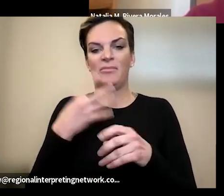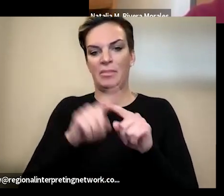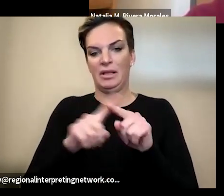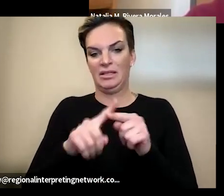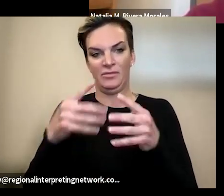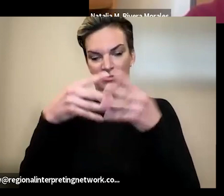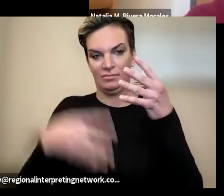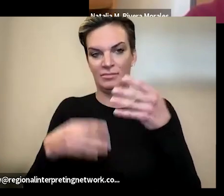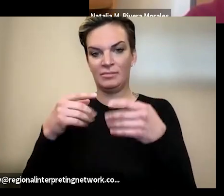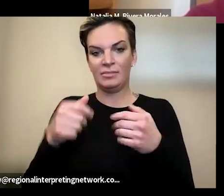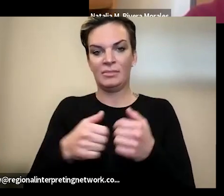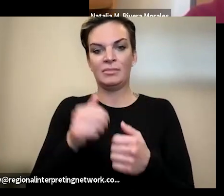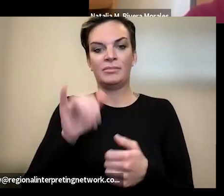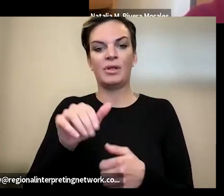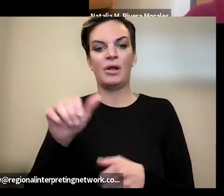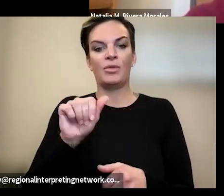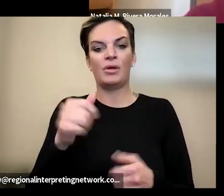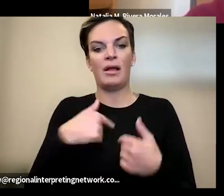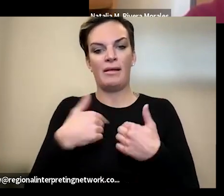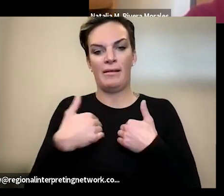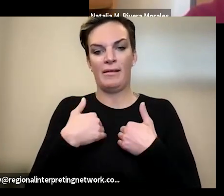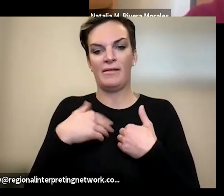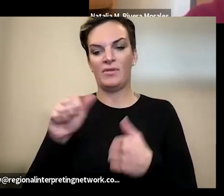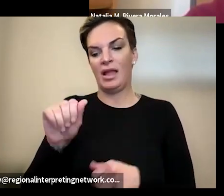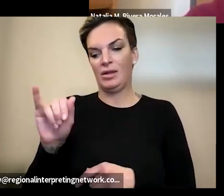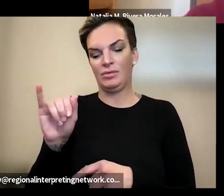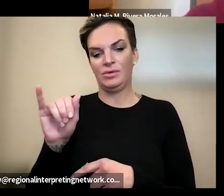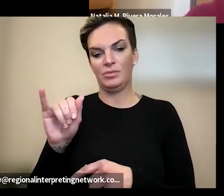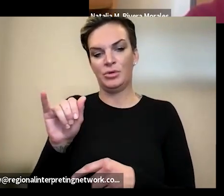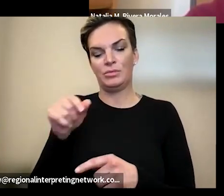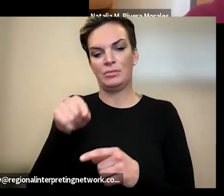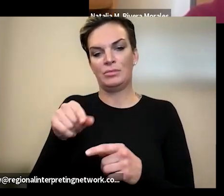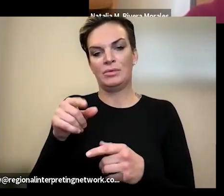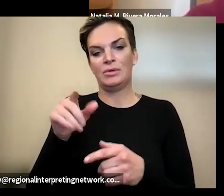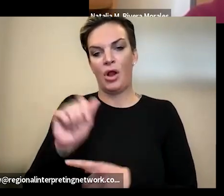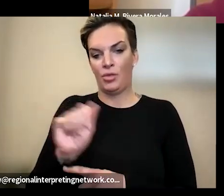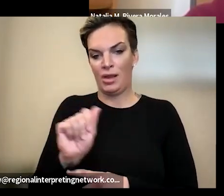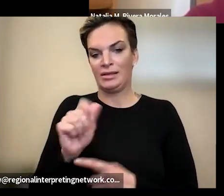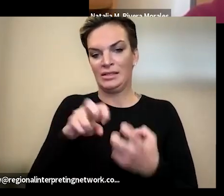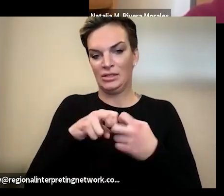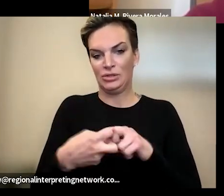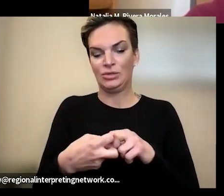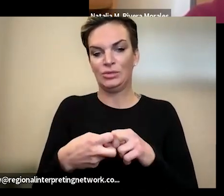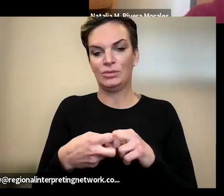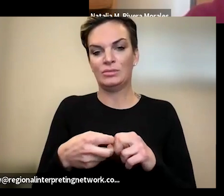know the most about arthritis. I have an autoimmune arthritis condition. There are, I want to say, over a